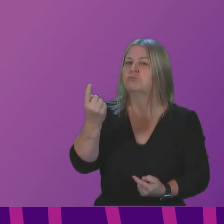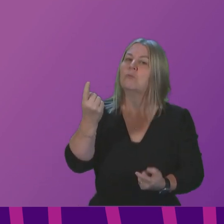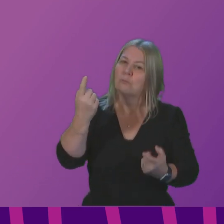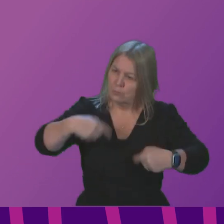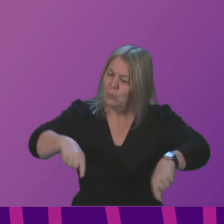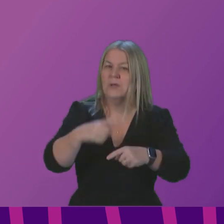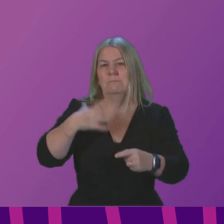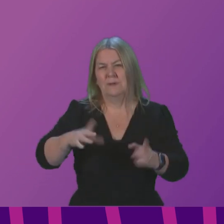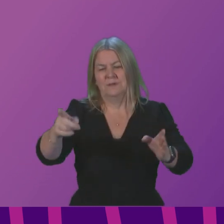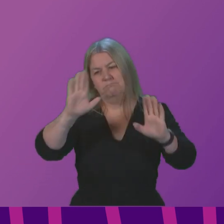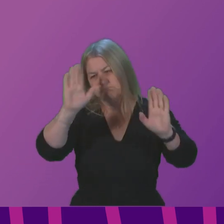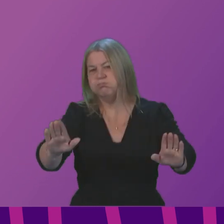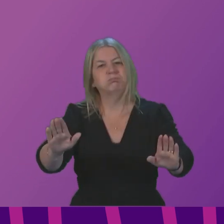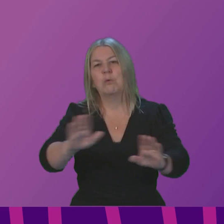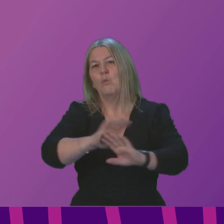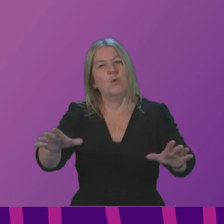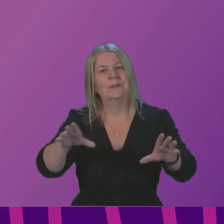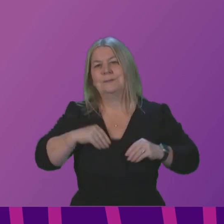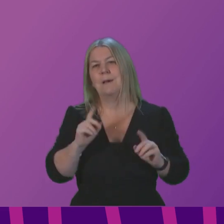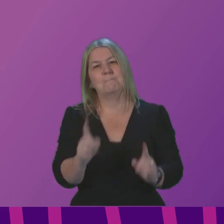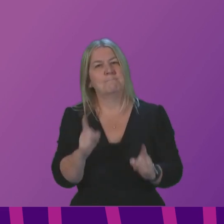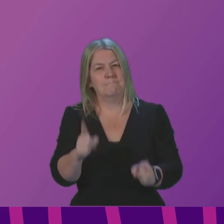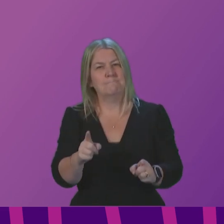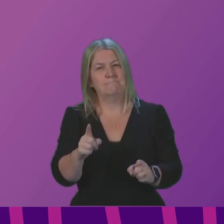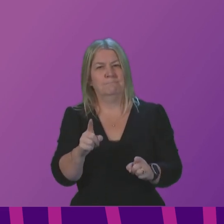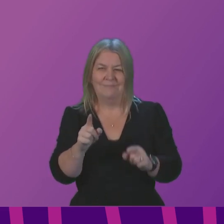violence is. It should never be tolerated, and, if anyone is in need of help, whether